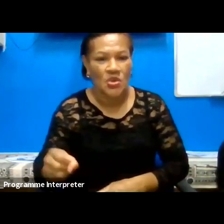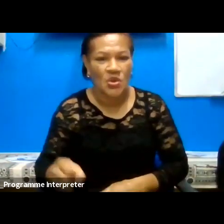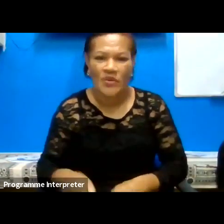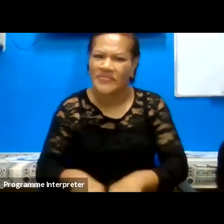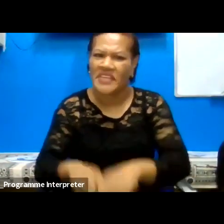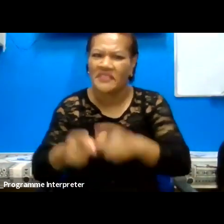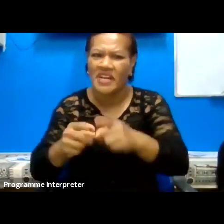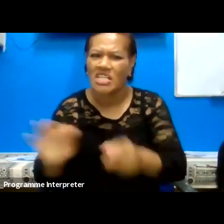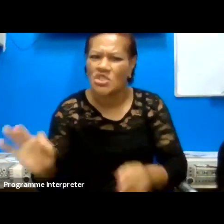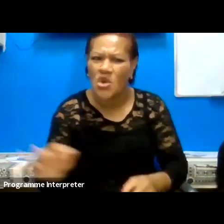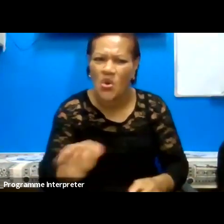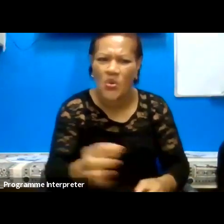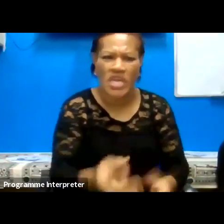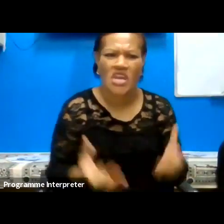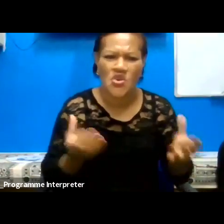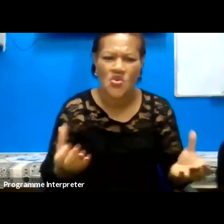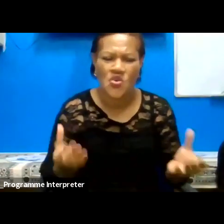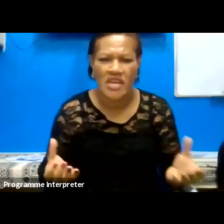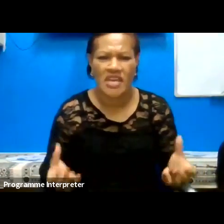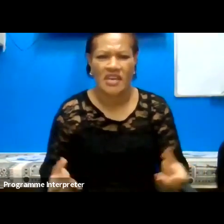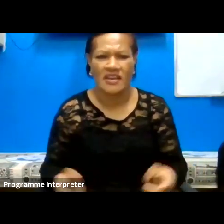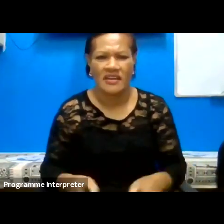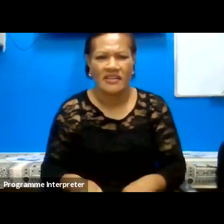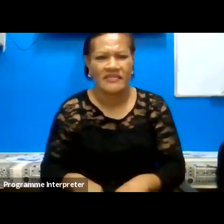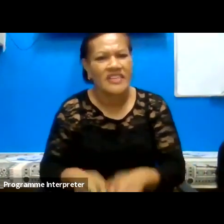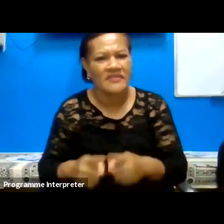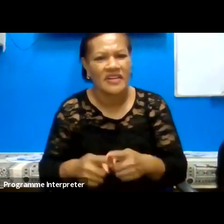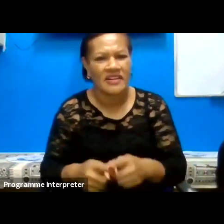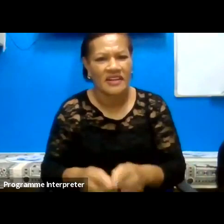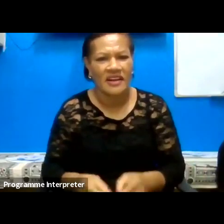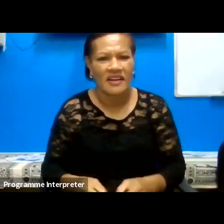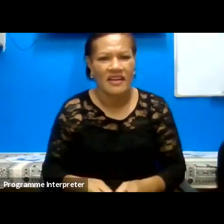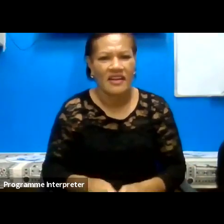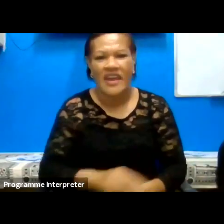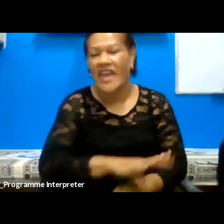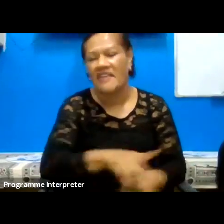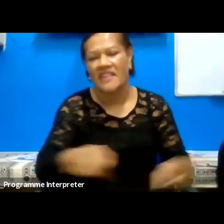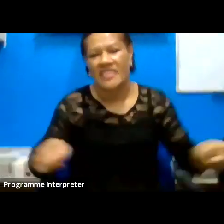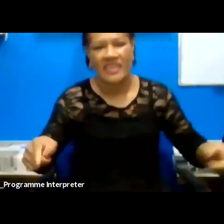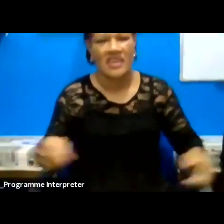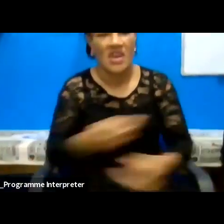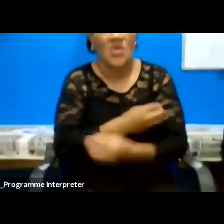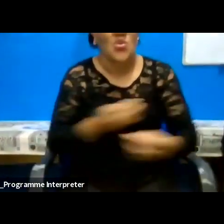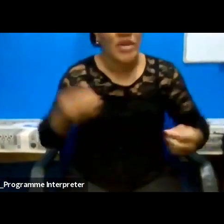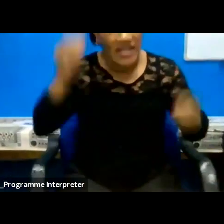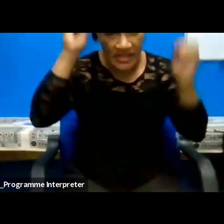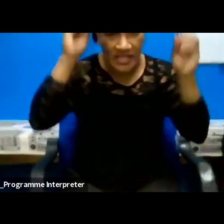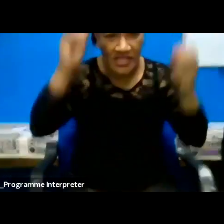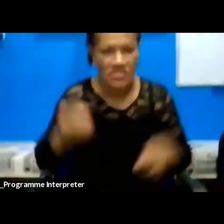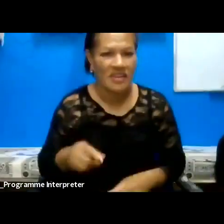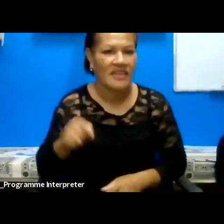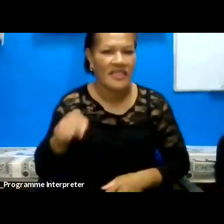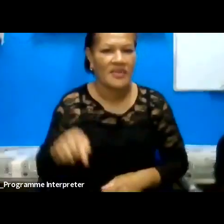have to say today. Thank you.